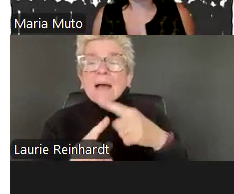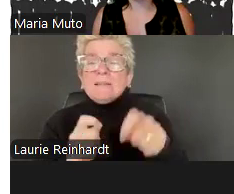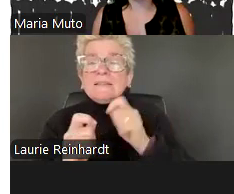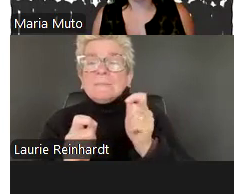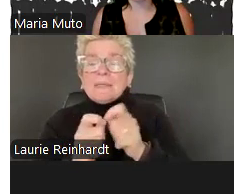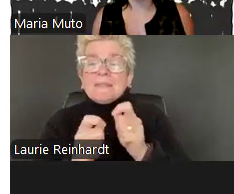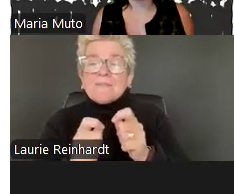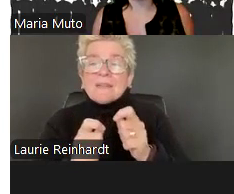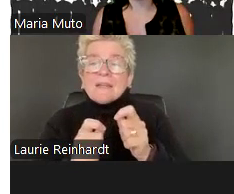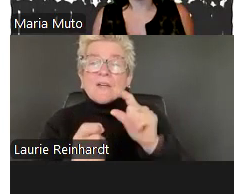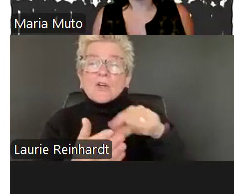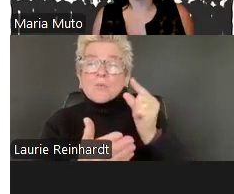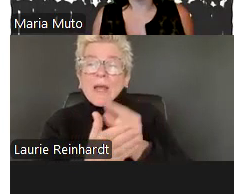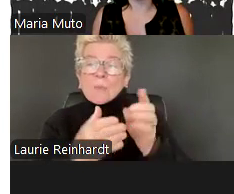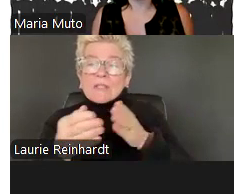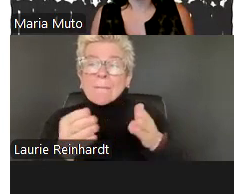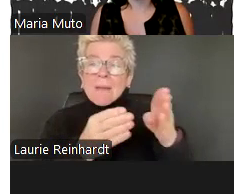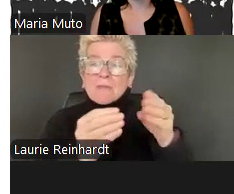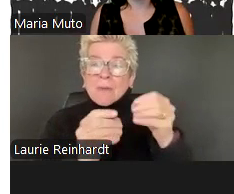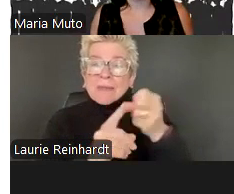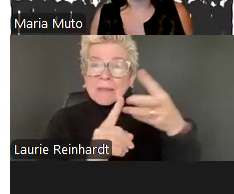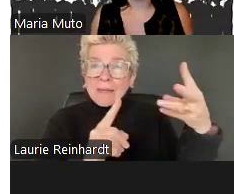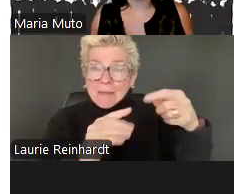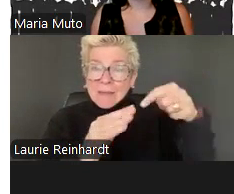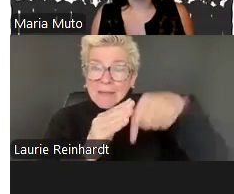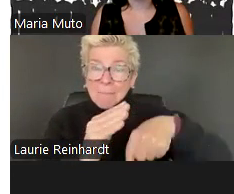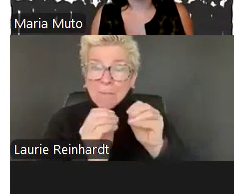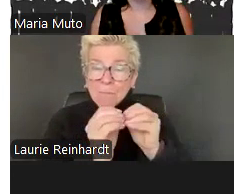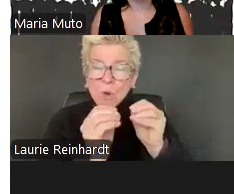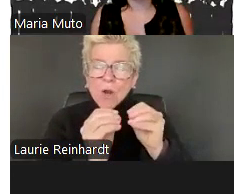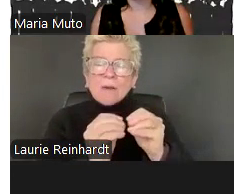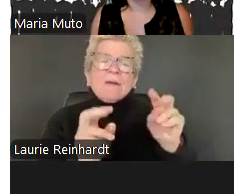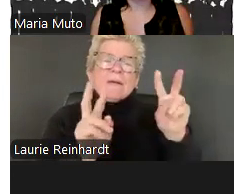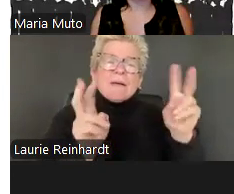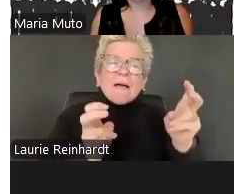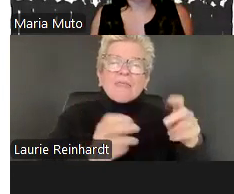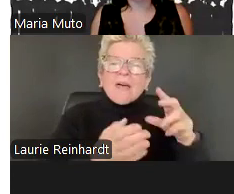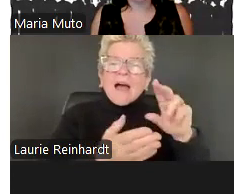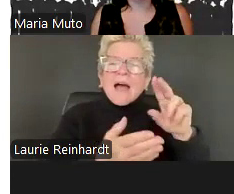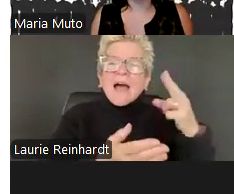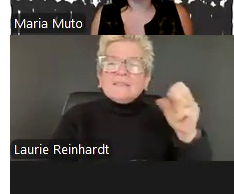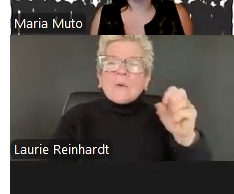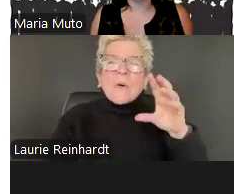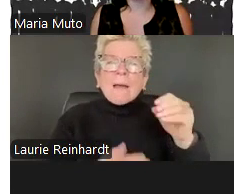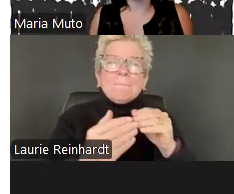a little more in depth is that the High School and Beyond plan and graduation pathway actually